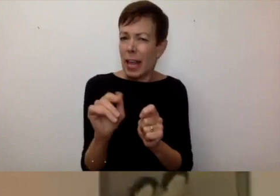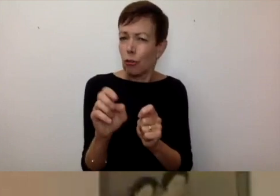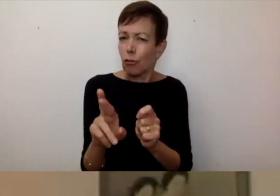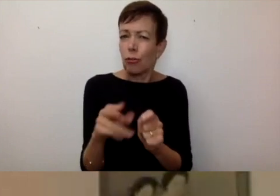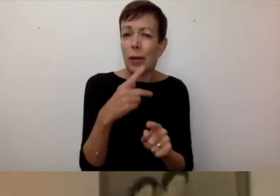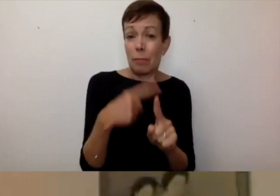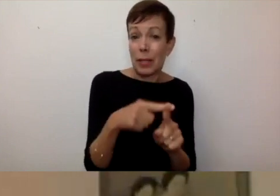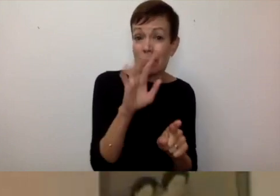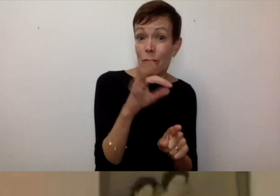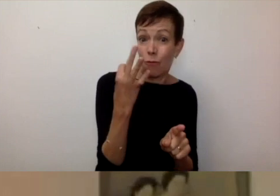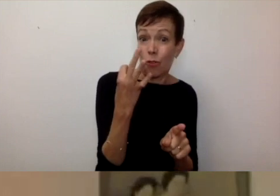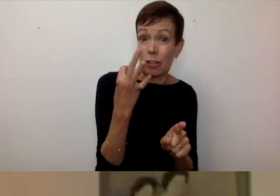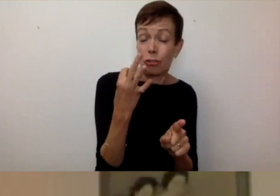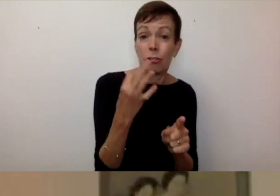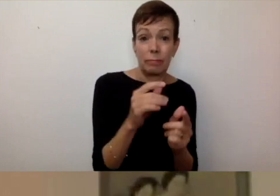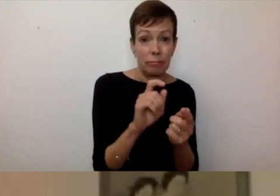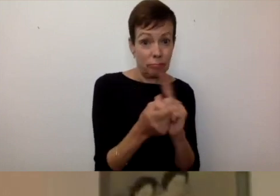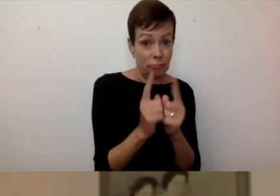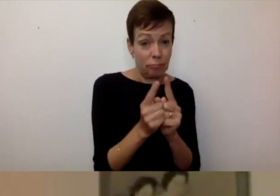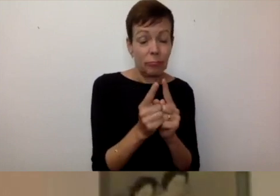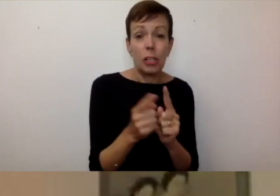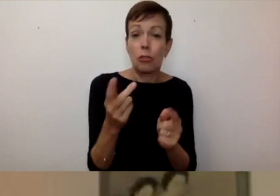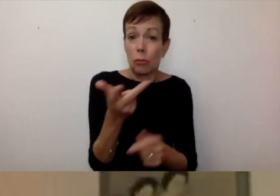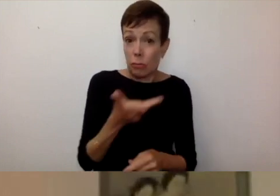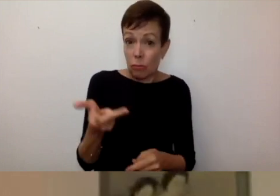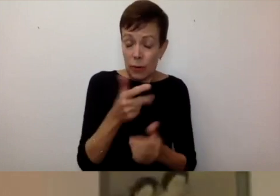together we all polish the letter that was sent to prime minister trudeau in